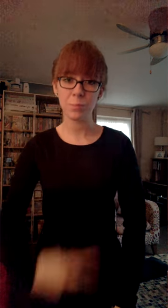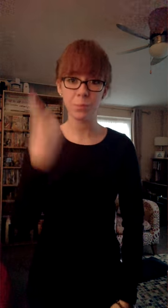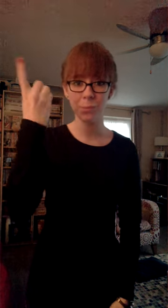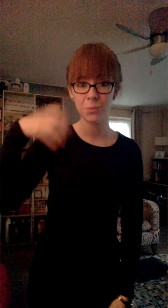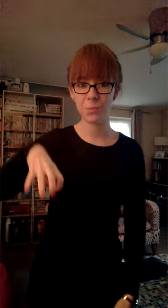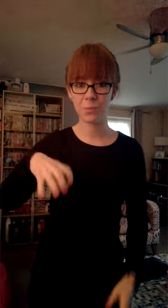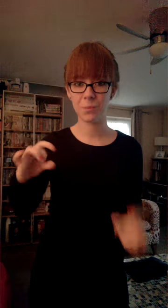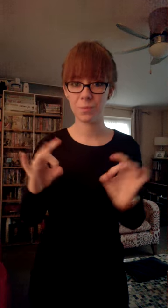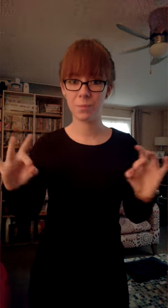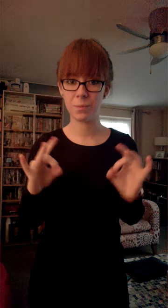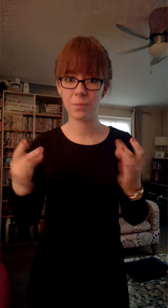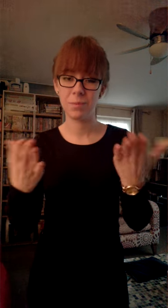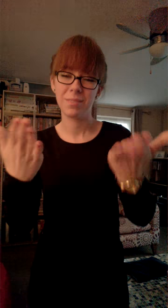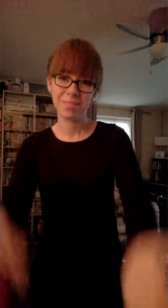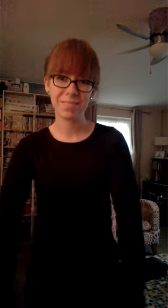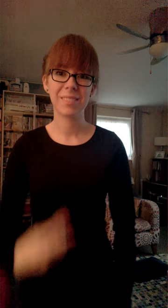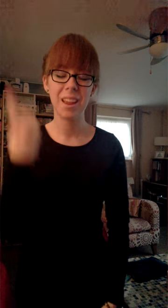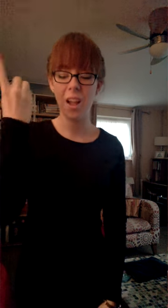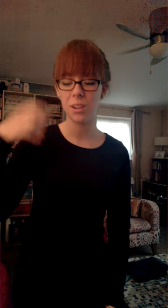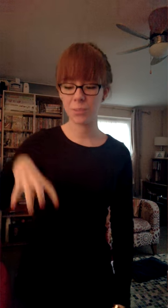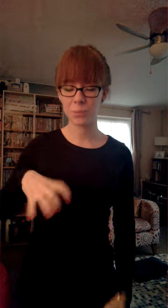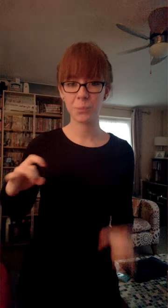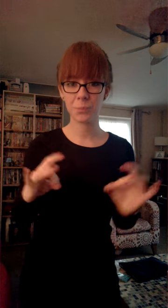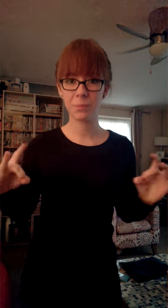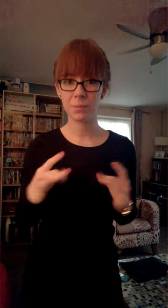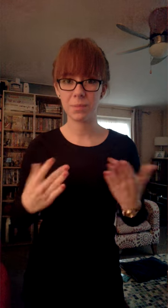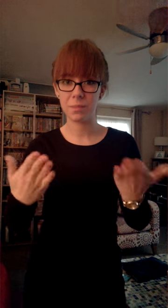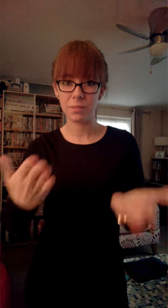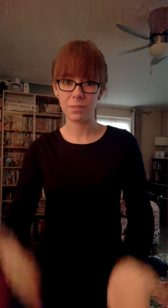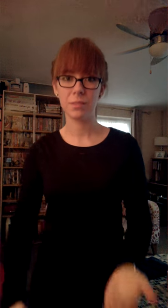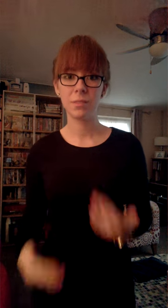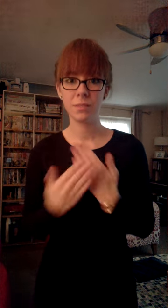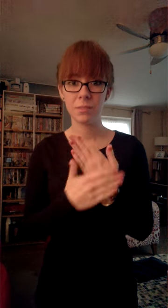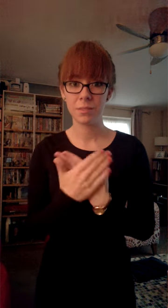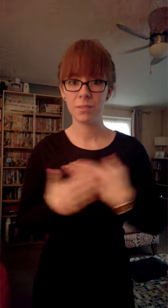'Cause Uptown Funk gon' give it to ya 'Cause Uptown Funk gon' give it to ya